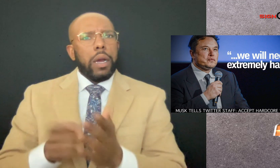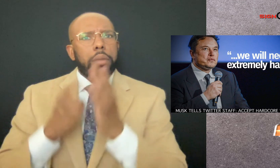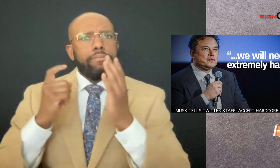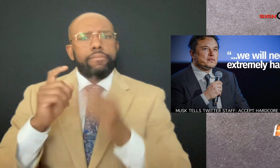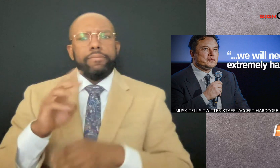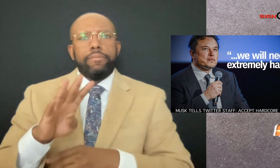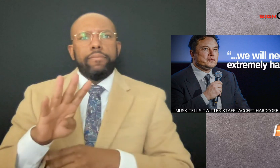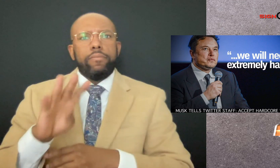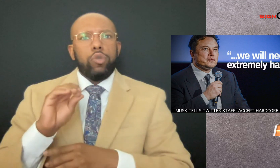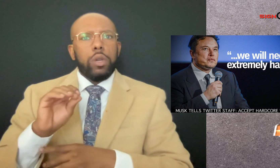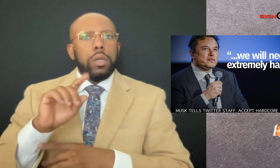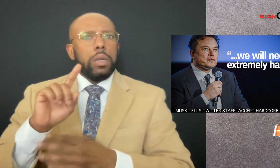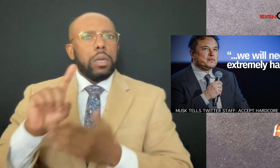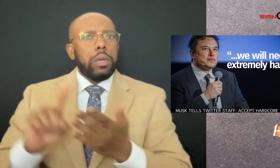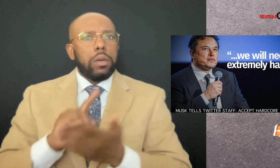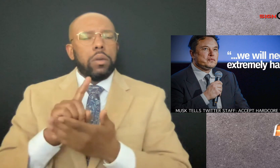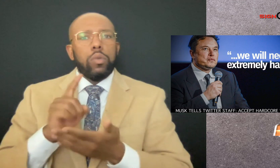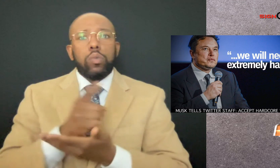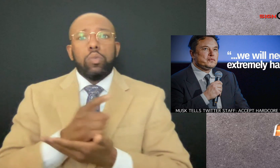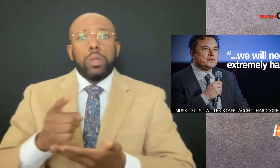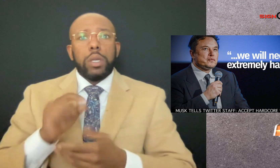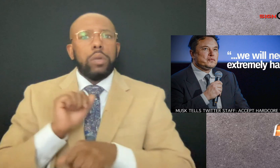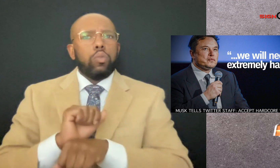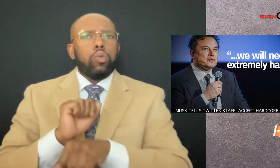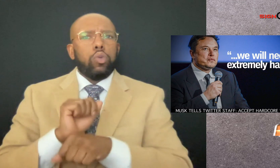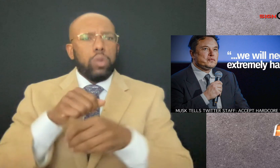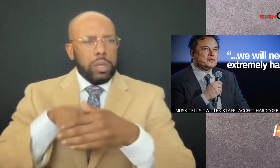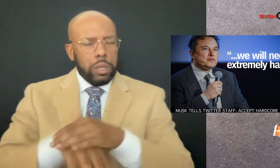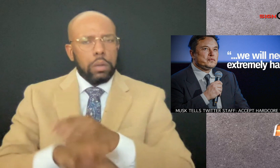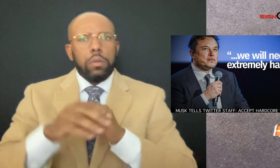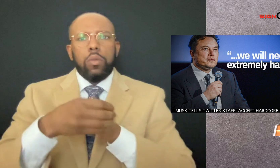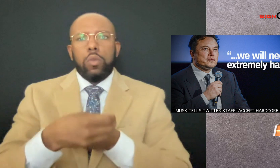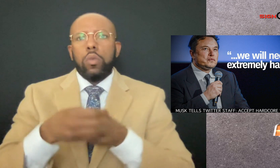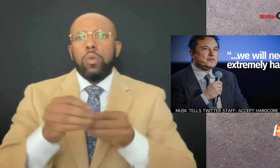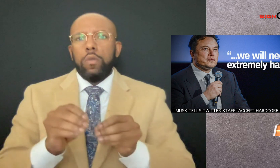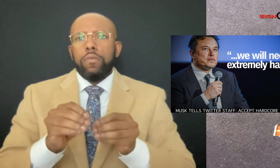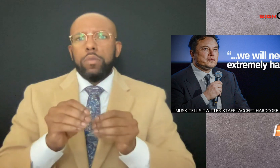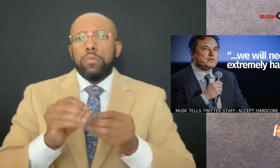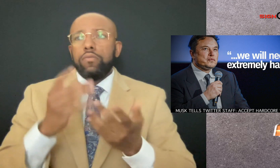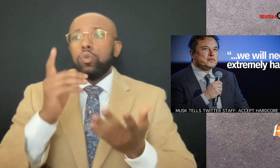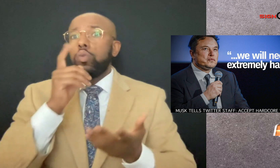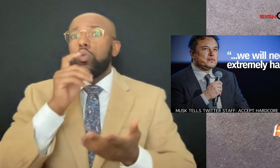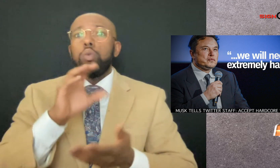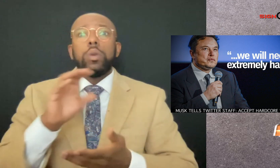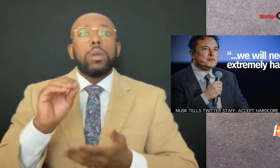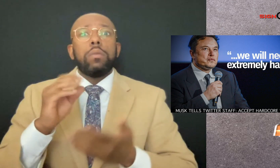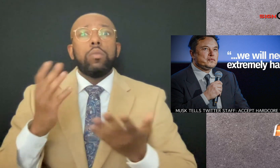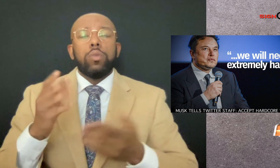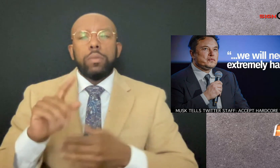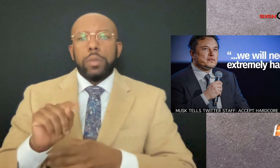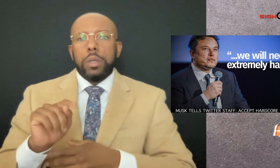This June. He mandated 40 hours a week in the office for his Tesla staff.